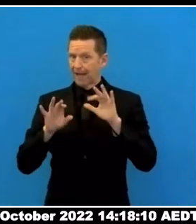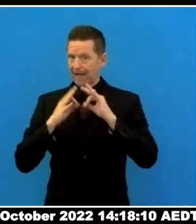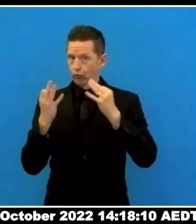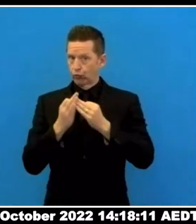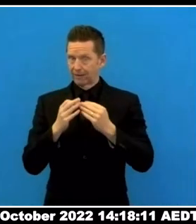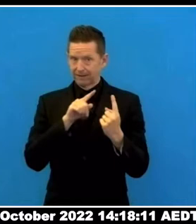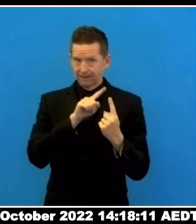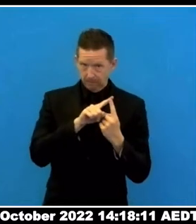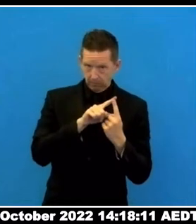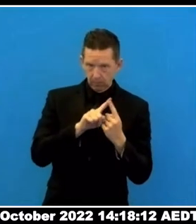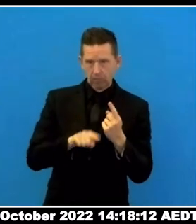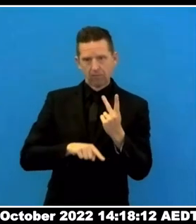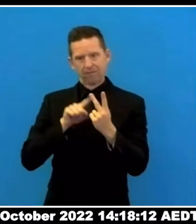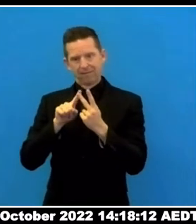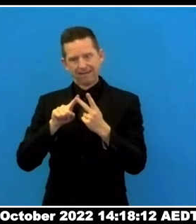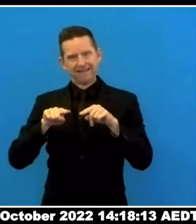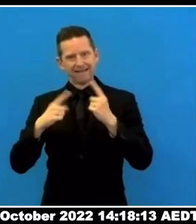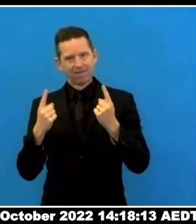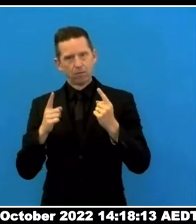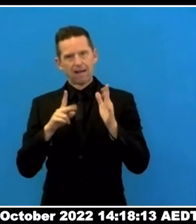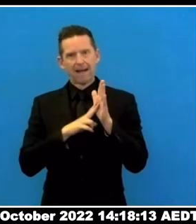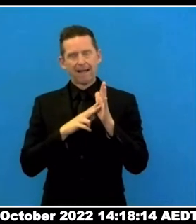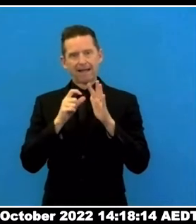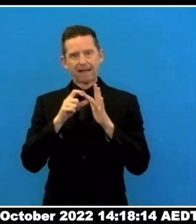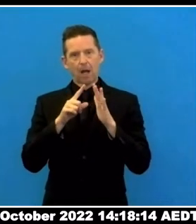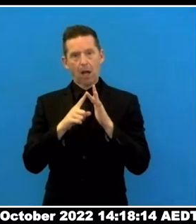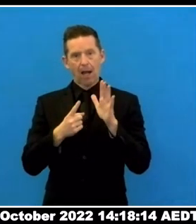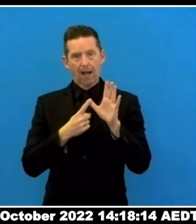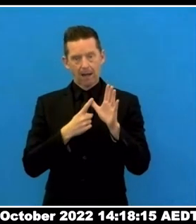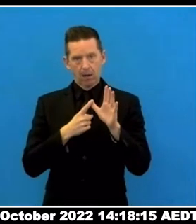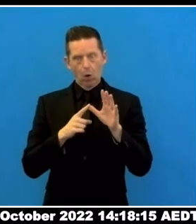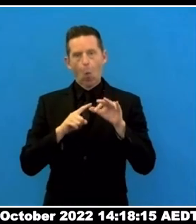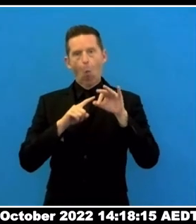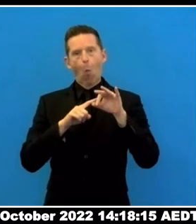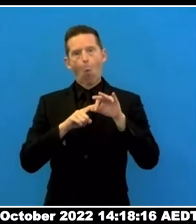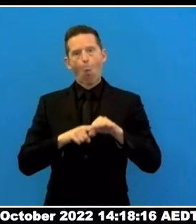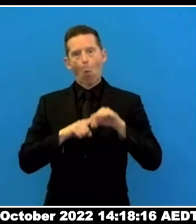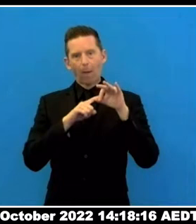and the NDIA Quality and Safeguards Commission? No.